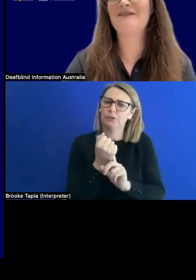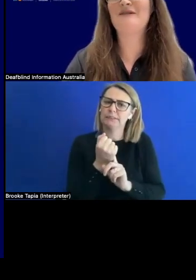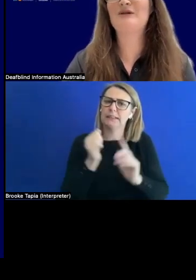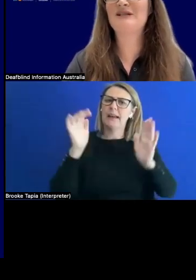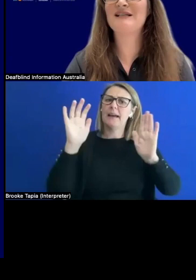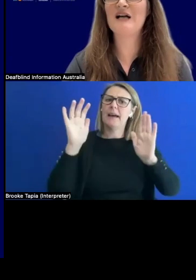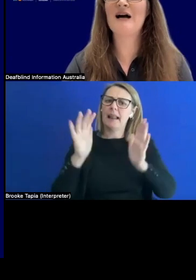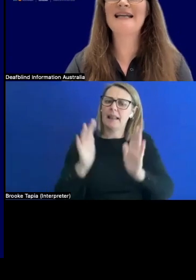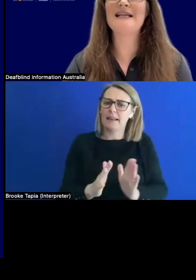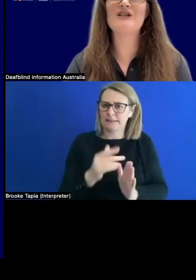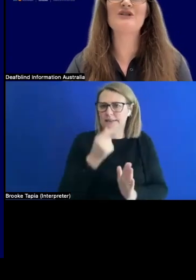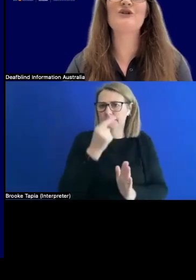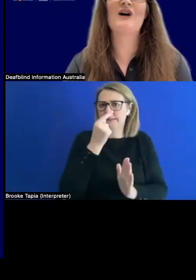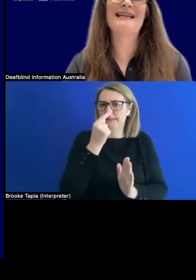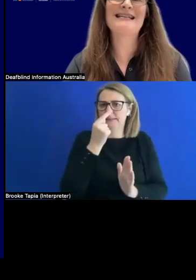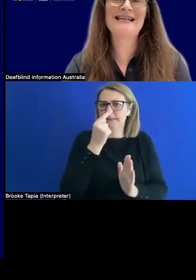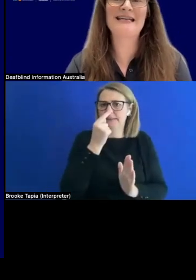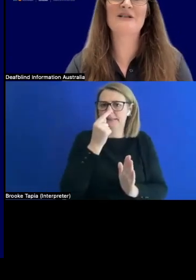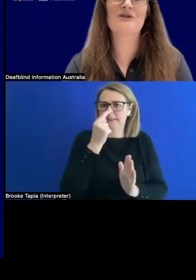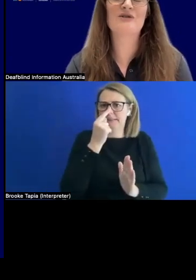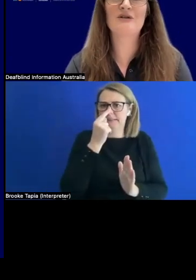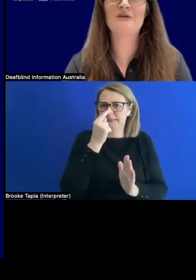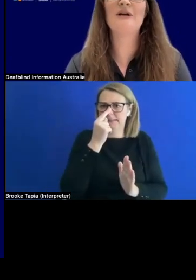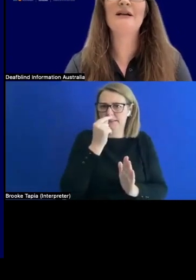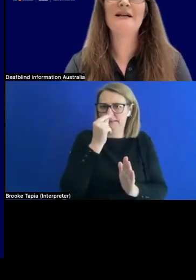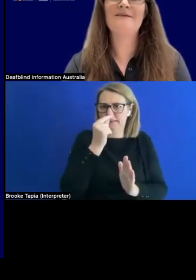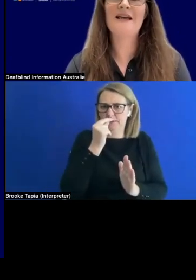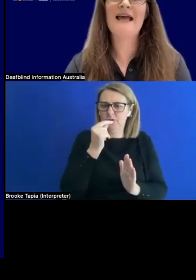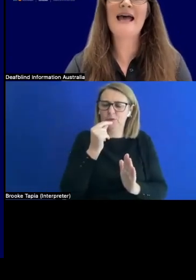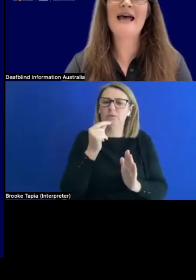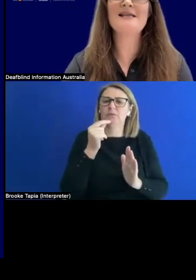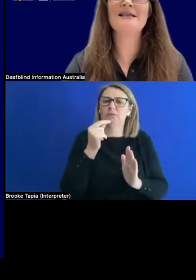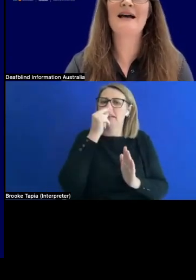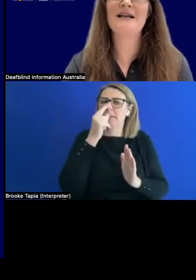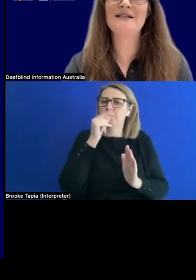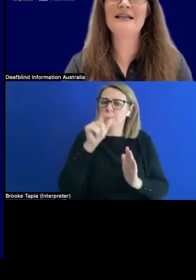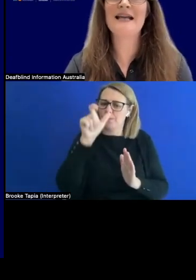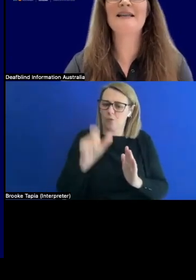for the person guiding to try and take control. If their hands are underneath,